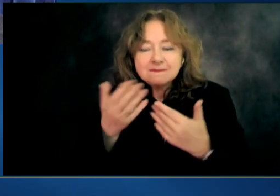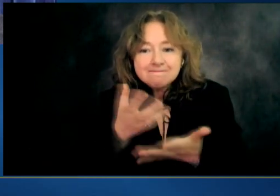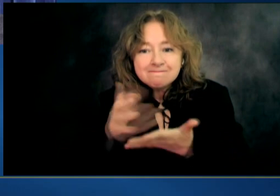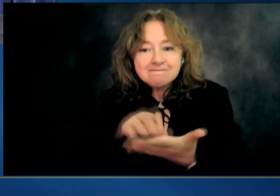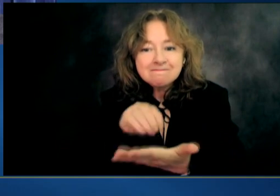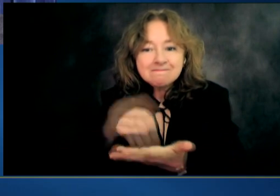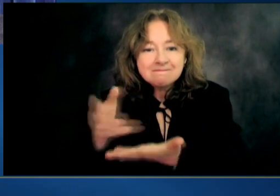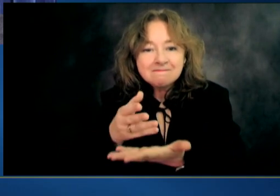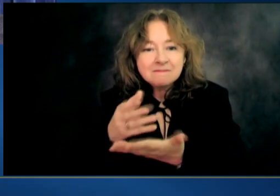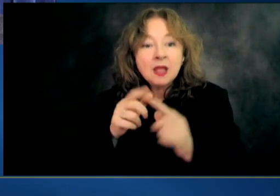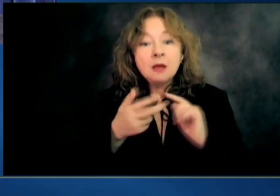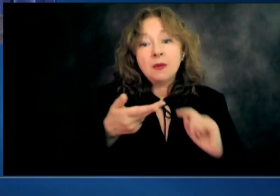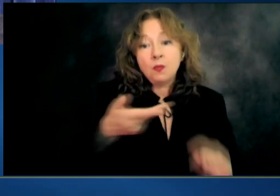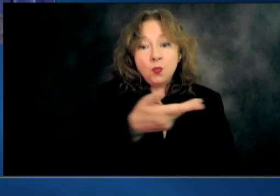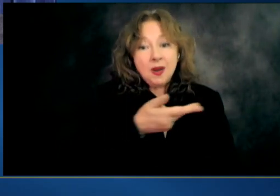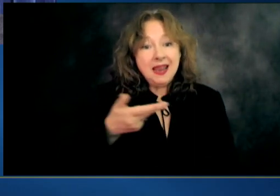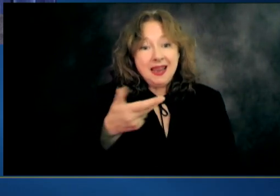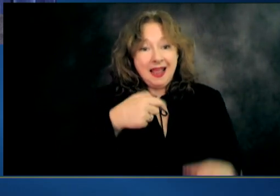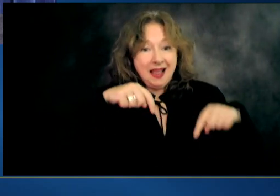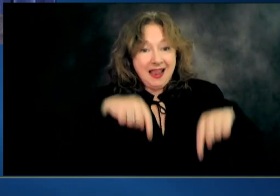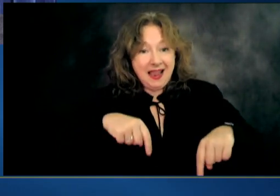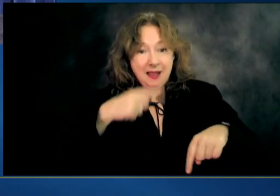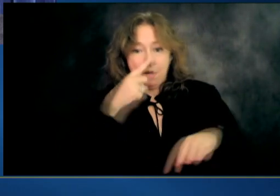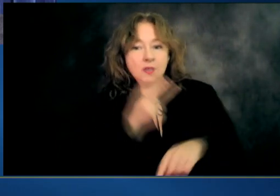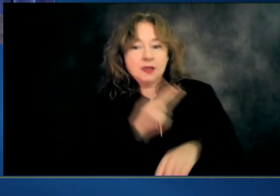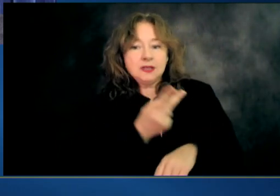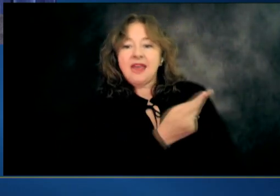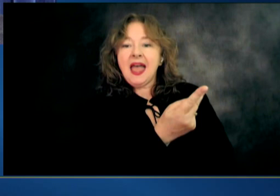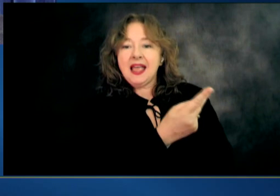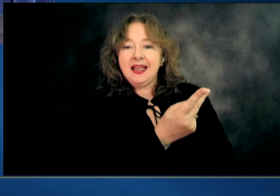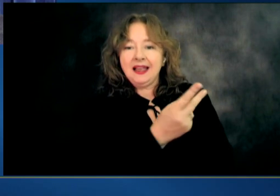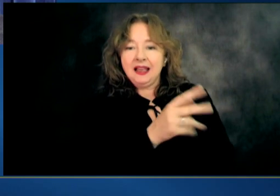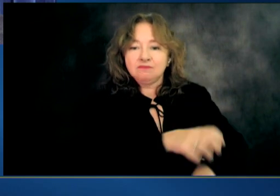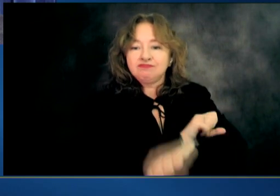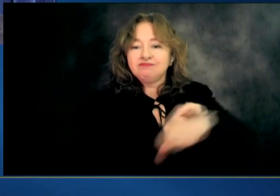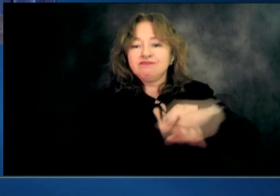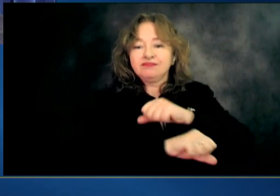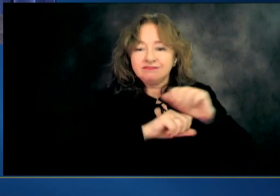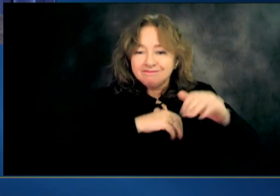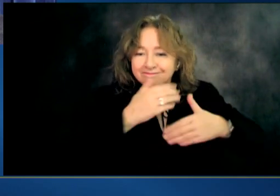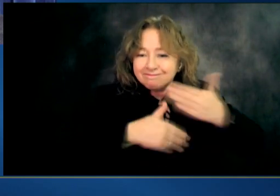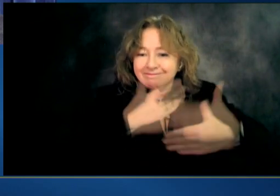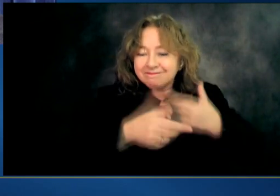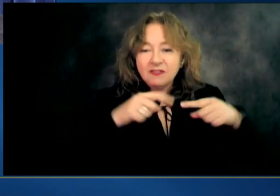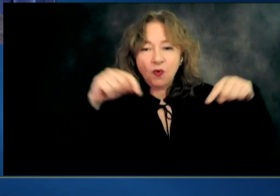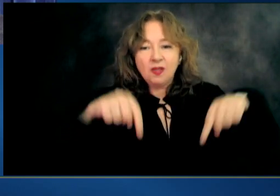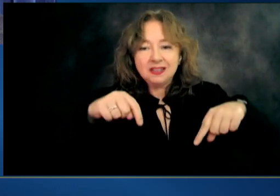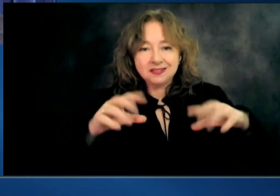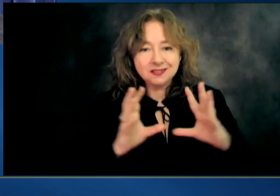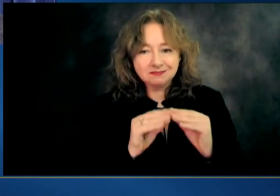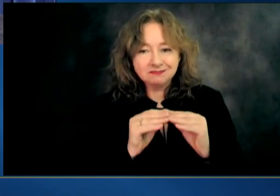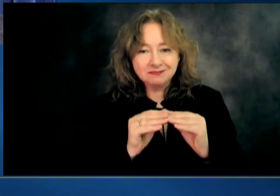because Sanab and David made it possible. They're the brains, the muscle in getting all of us here